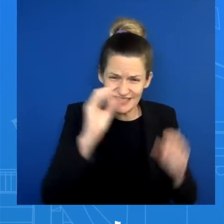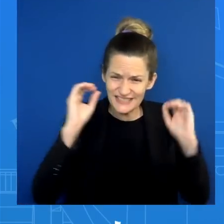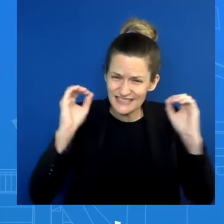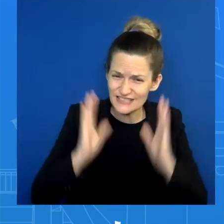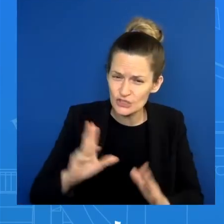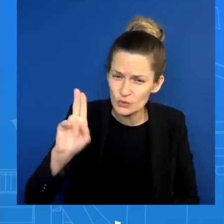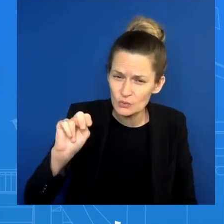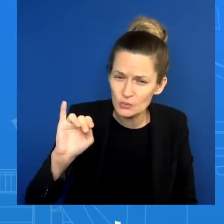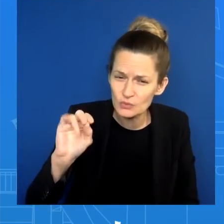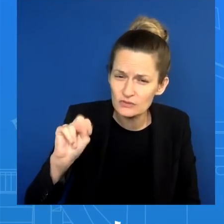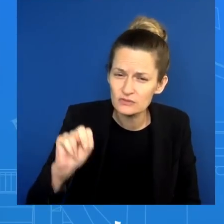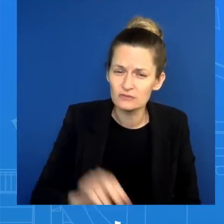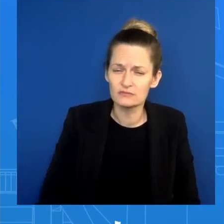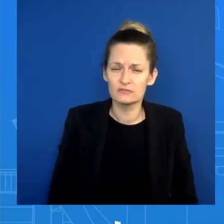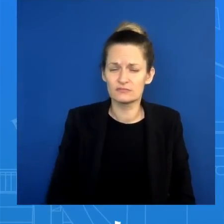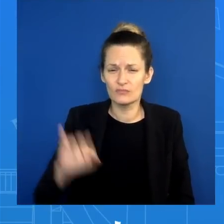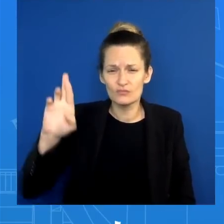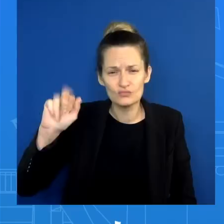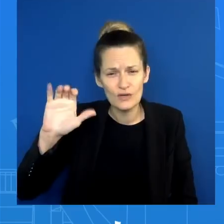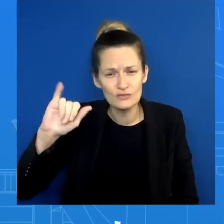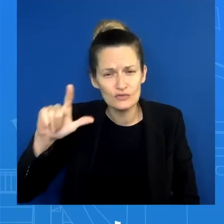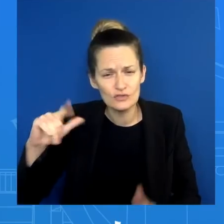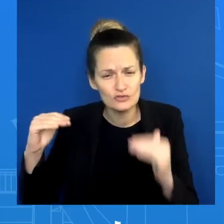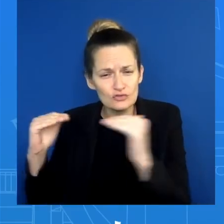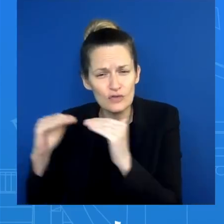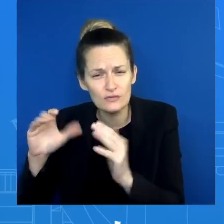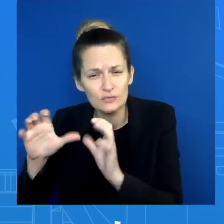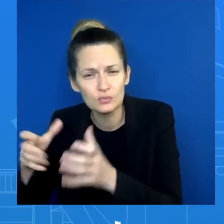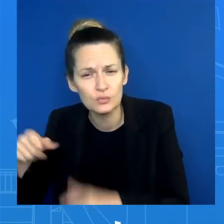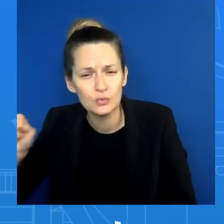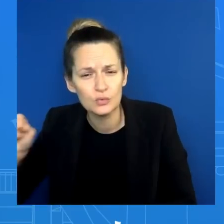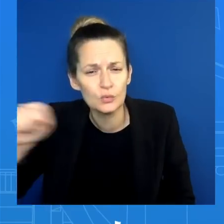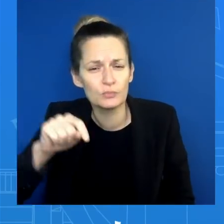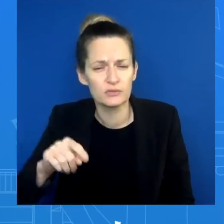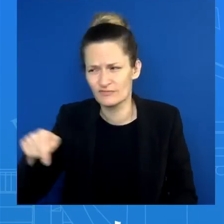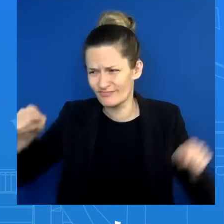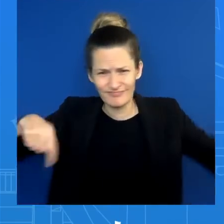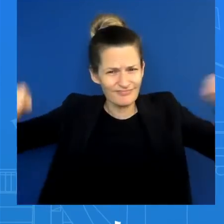If you think about the United Auto Workers, President Biden once again showed that his administration